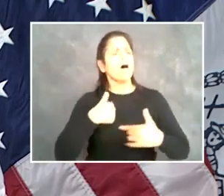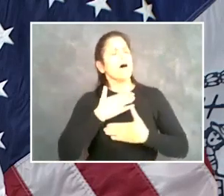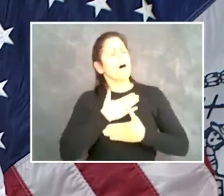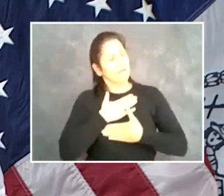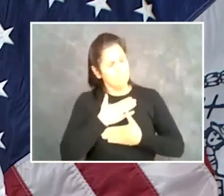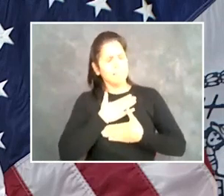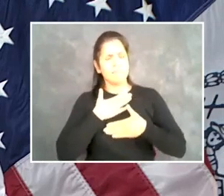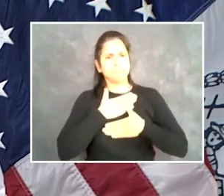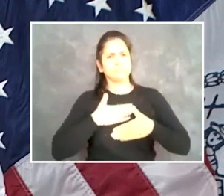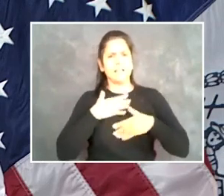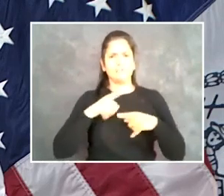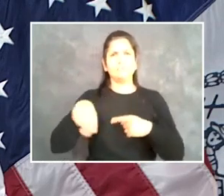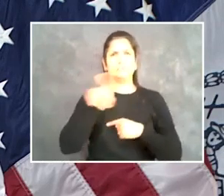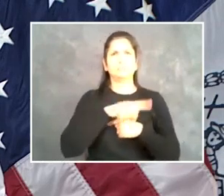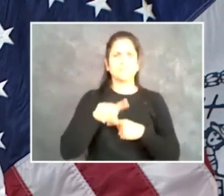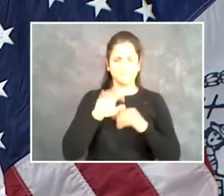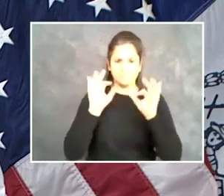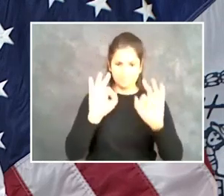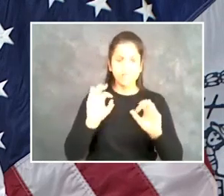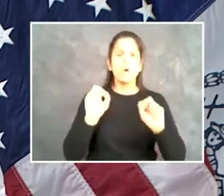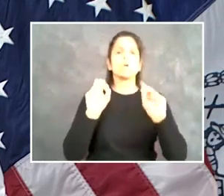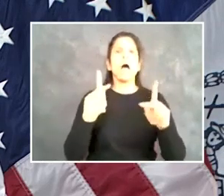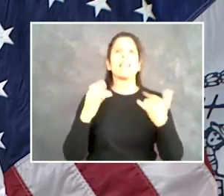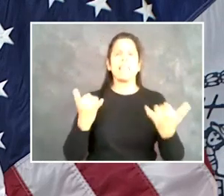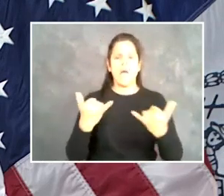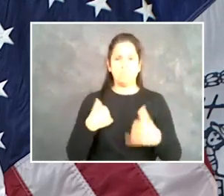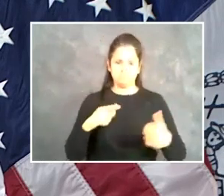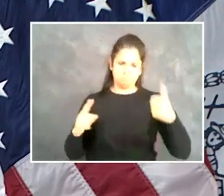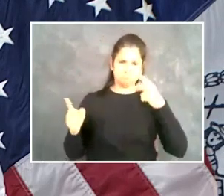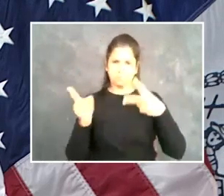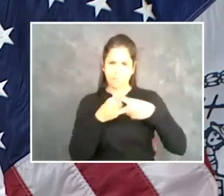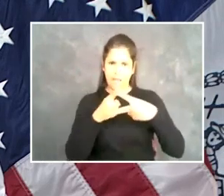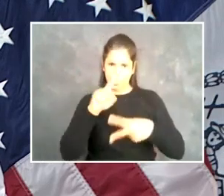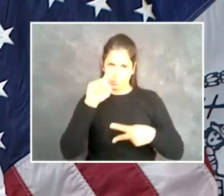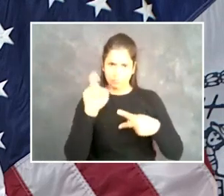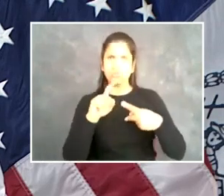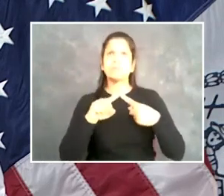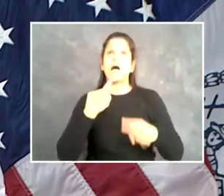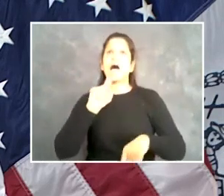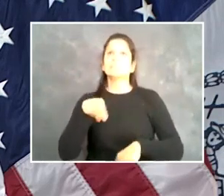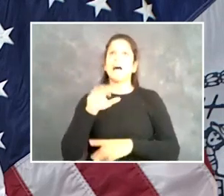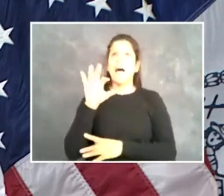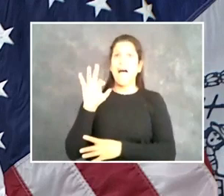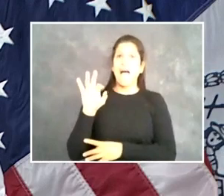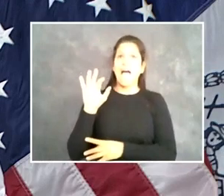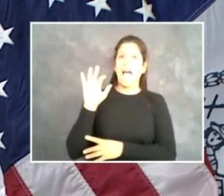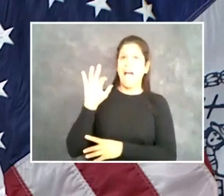TO YOUR TWO QUESTIONS. SO I'M NOT HAPPY WITH WHAT I'M HEARING ABOUT FLOYD BENNETT